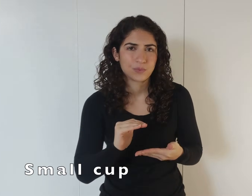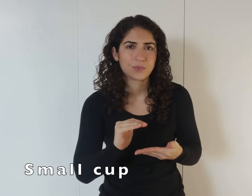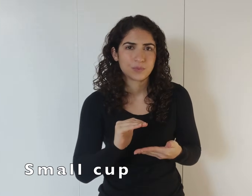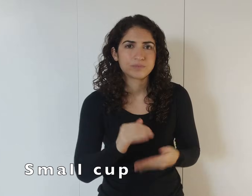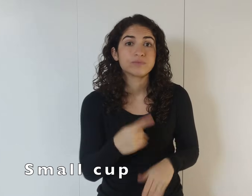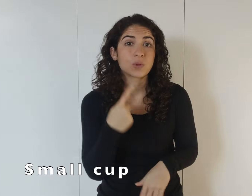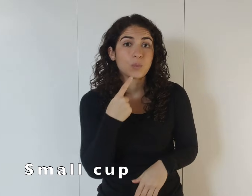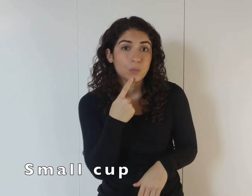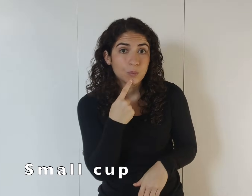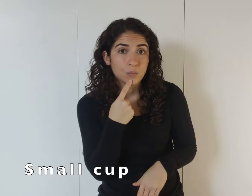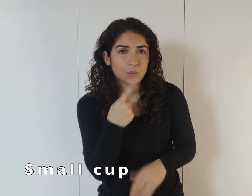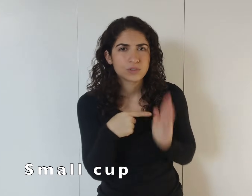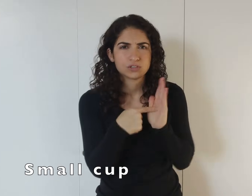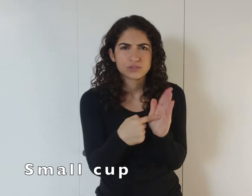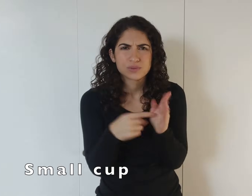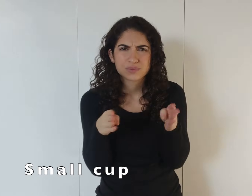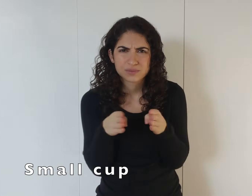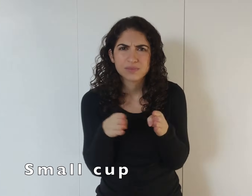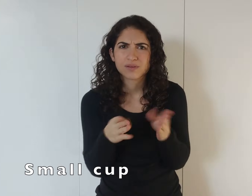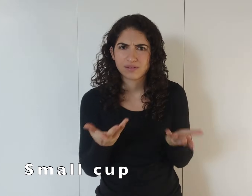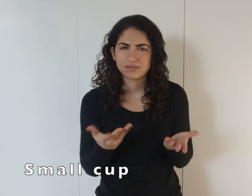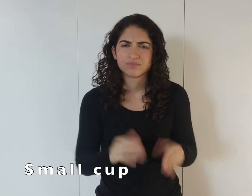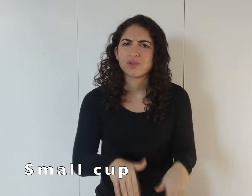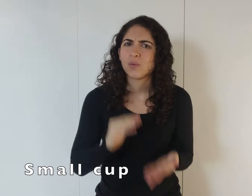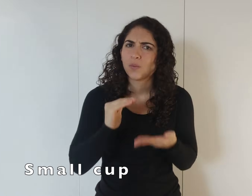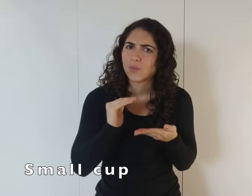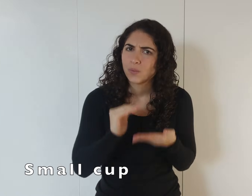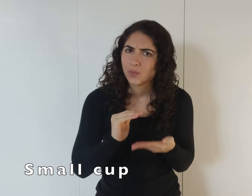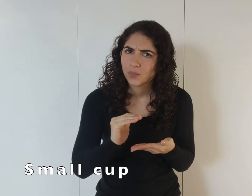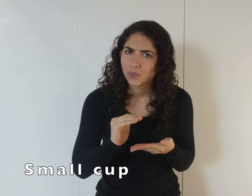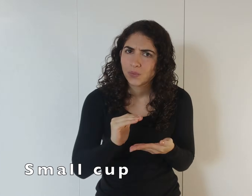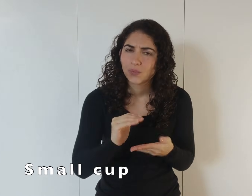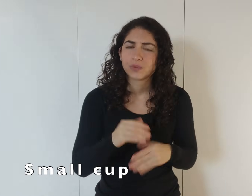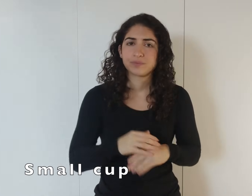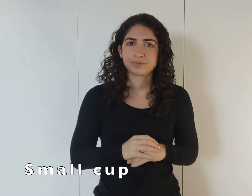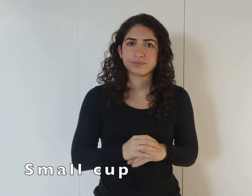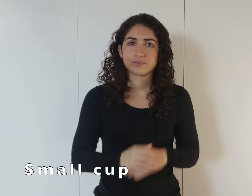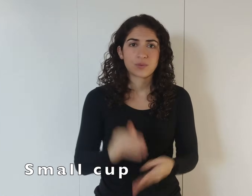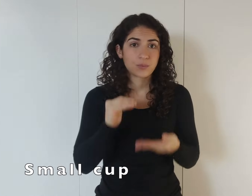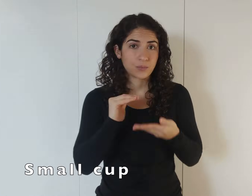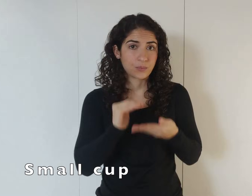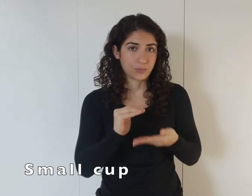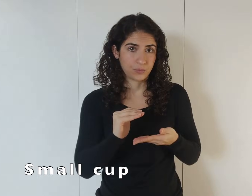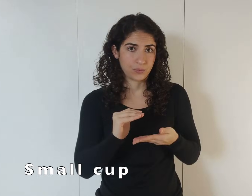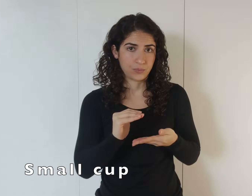That mouth shows that it's small. "Small".